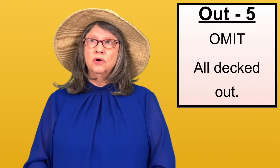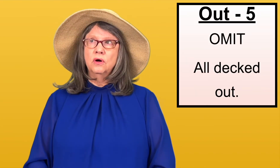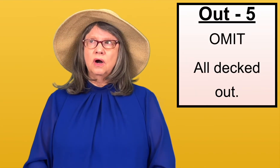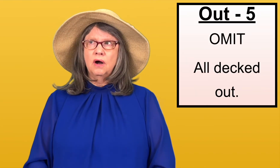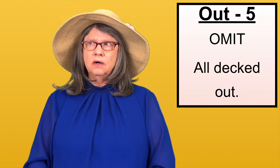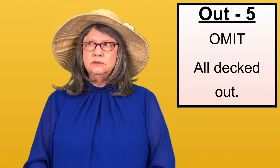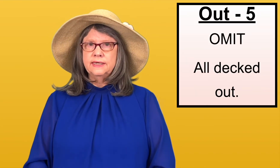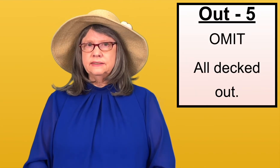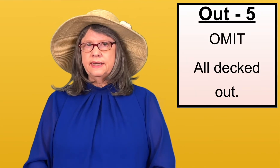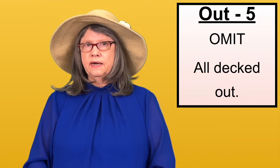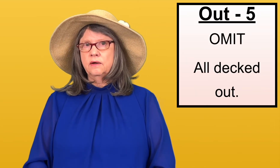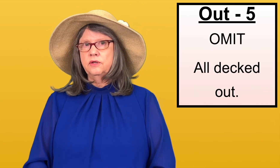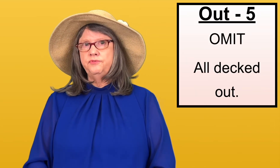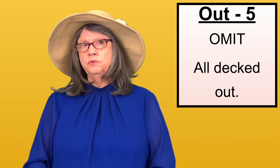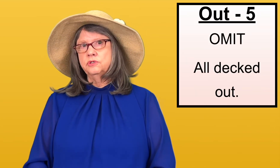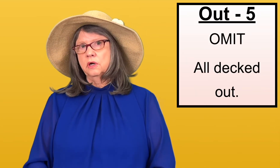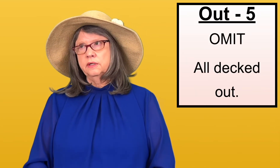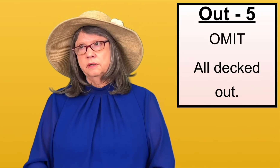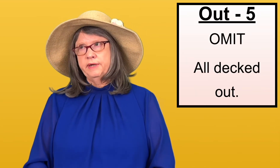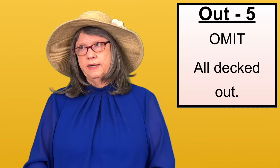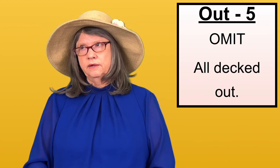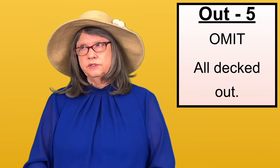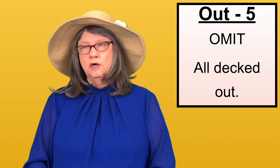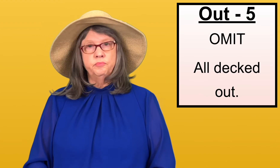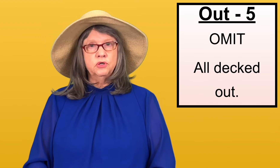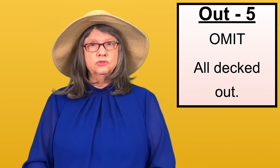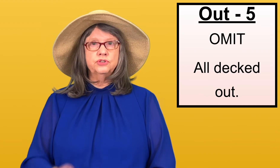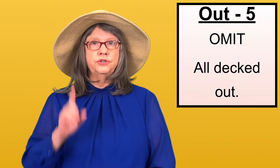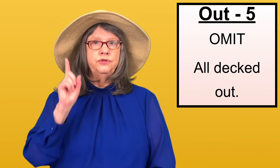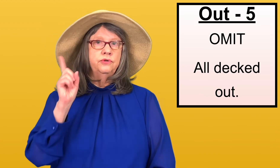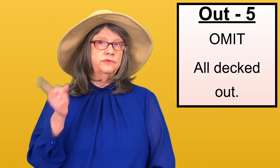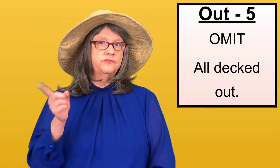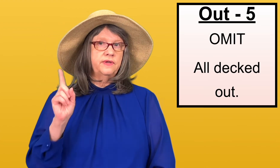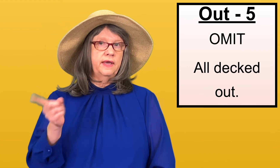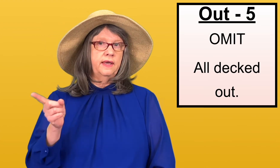For all decked out, if you were talking about a person, you could say: